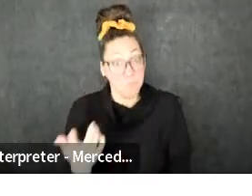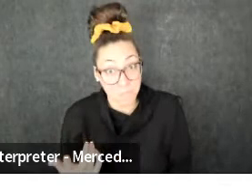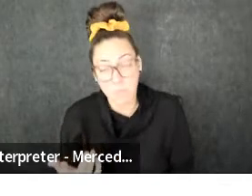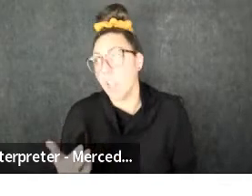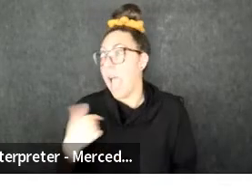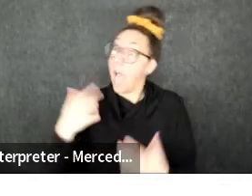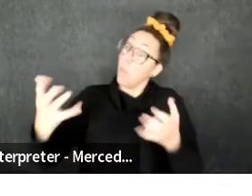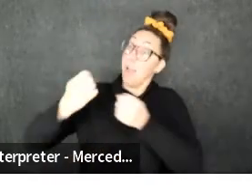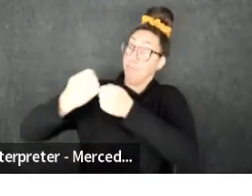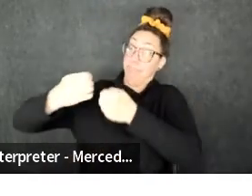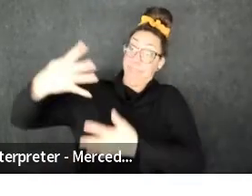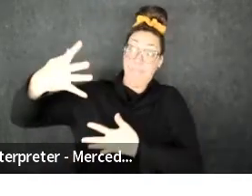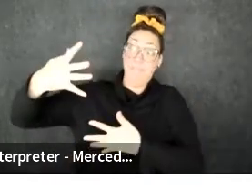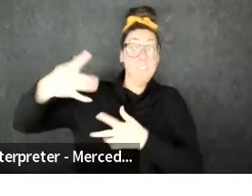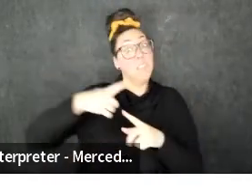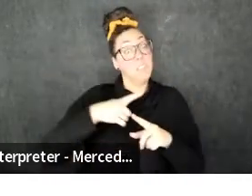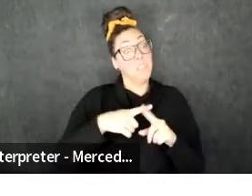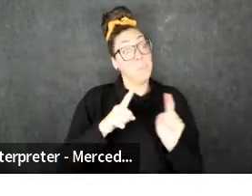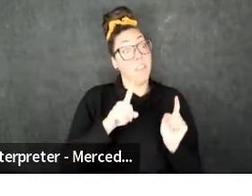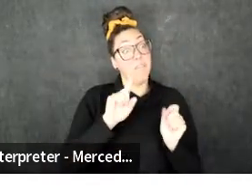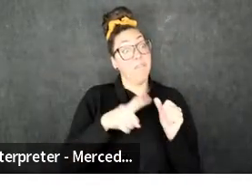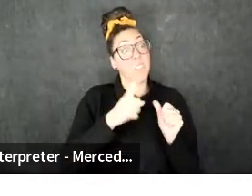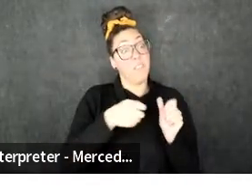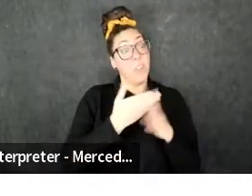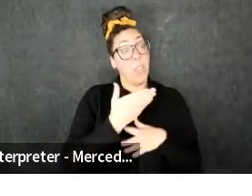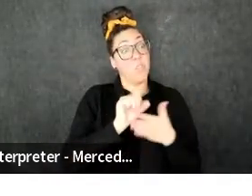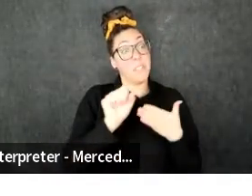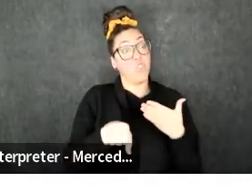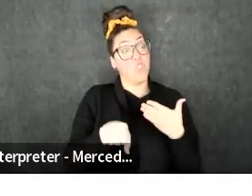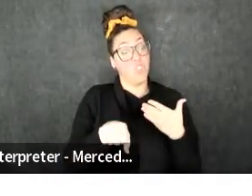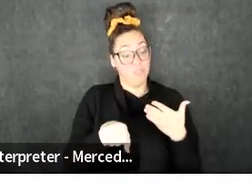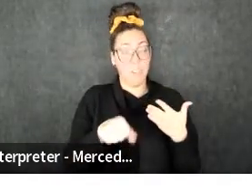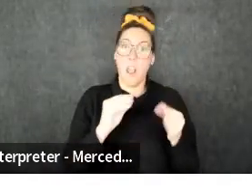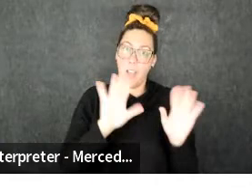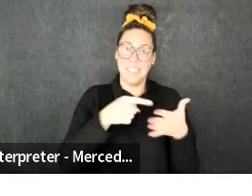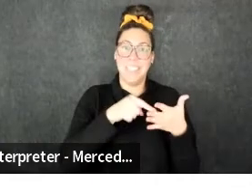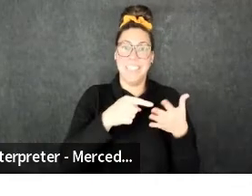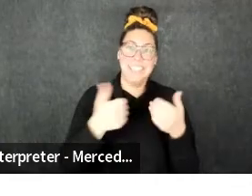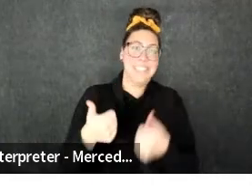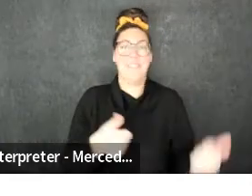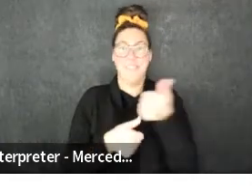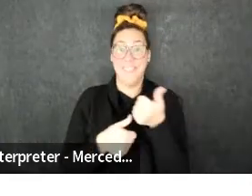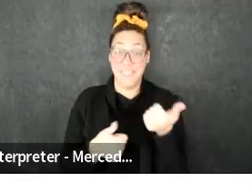and those other goals can still be your goals, but maybe they need to be future goals or longer term goals.